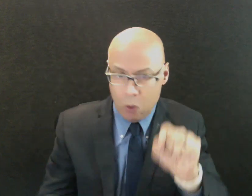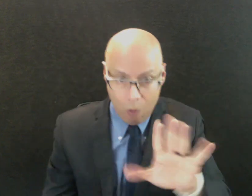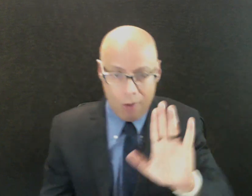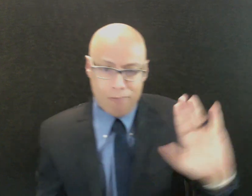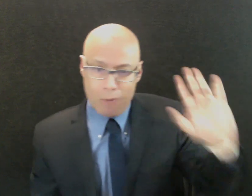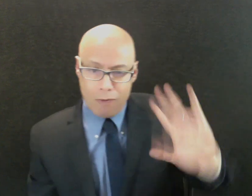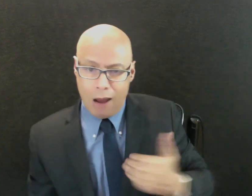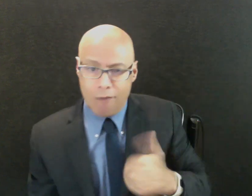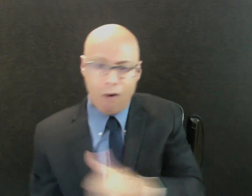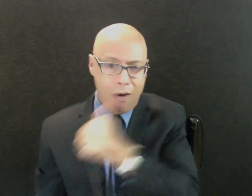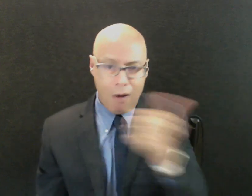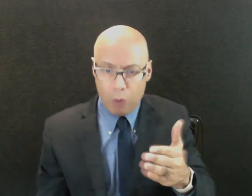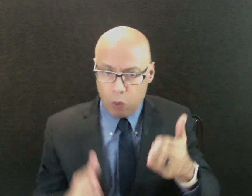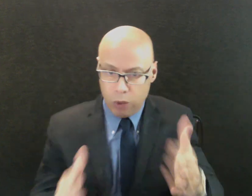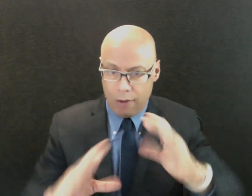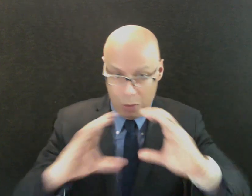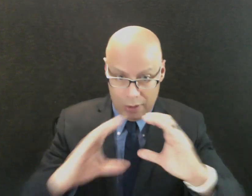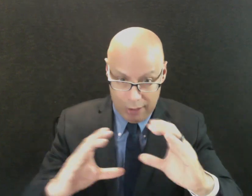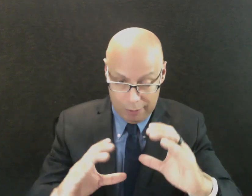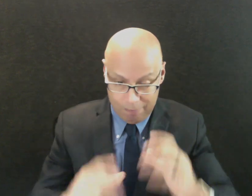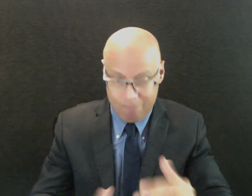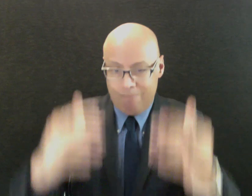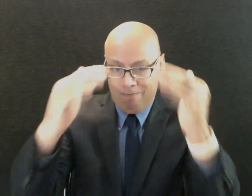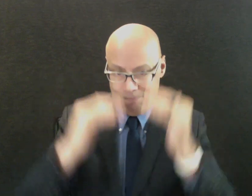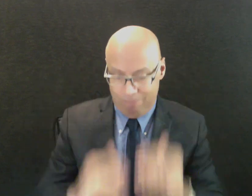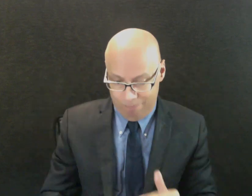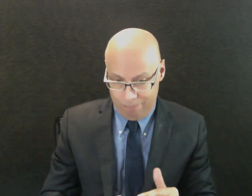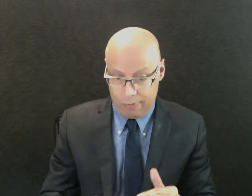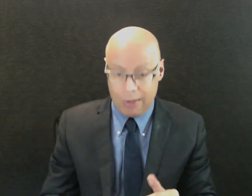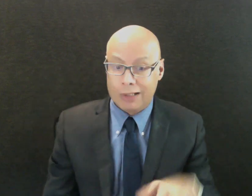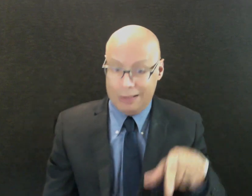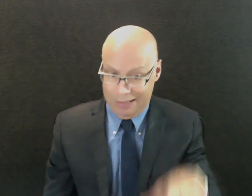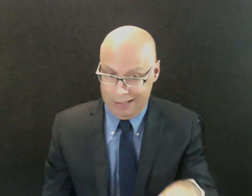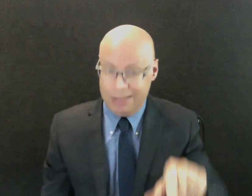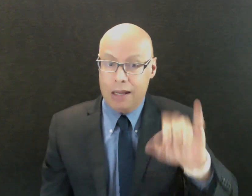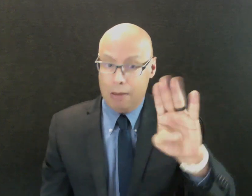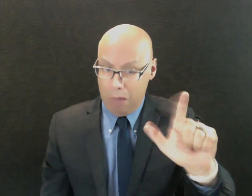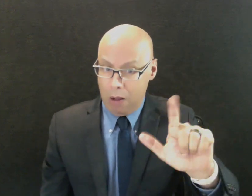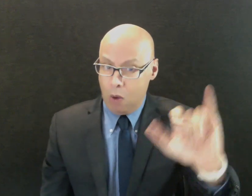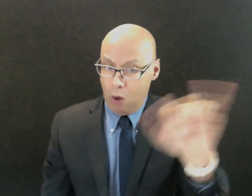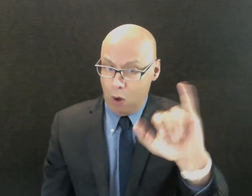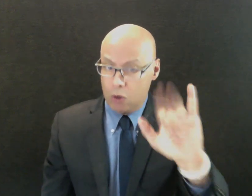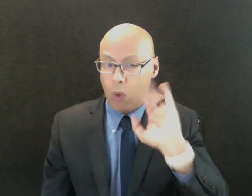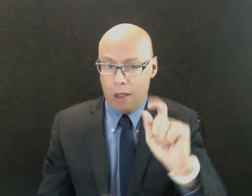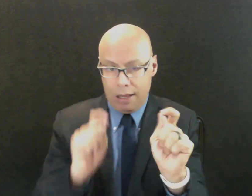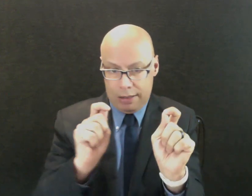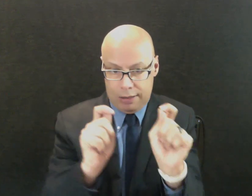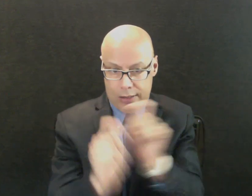Now, HB 2664 also modifies the Oregon Foster